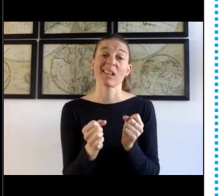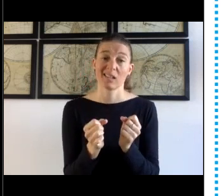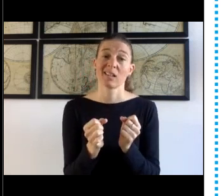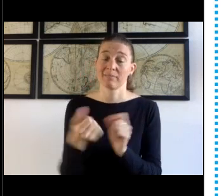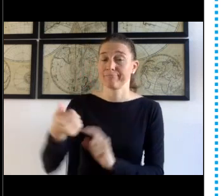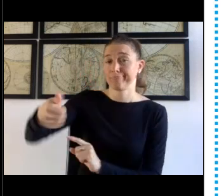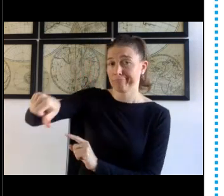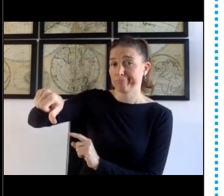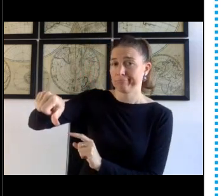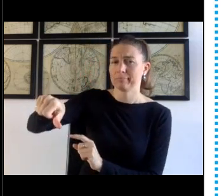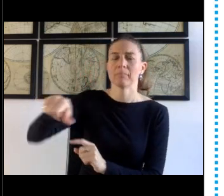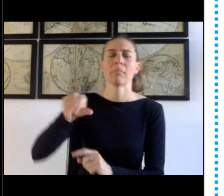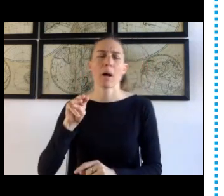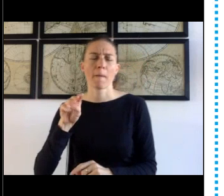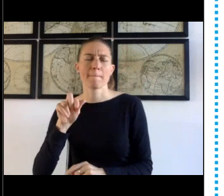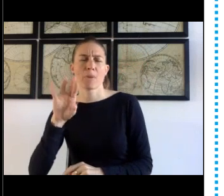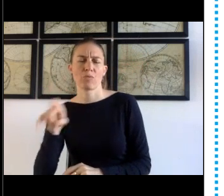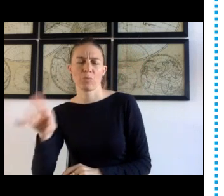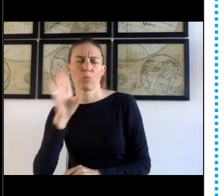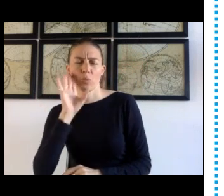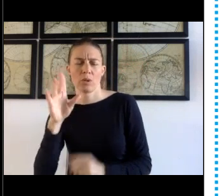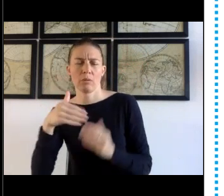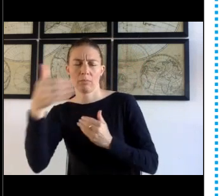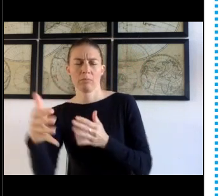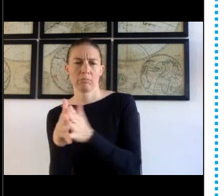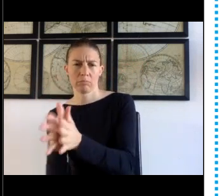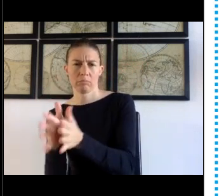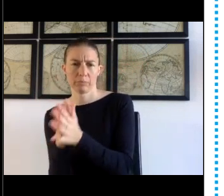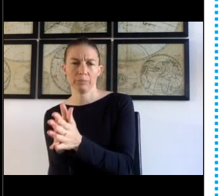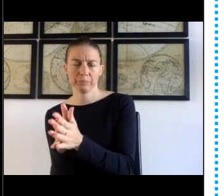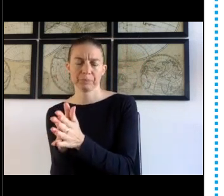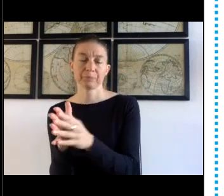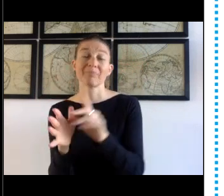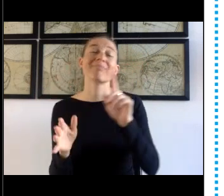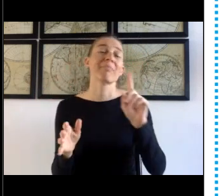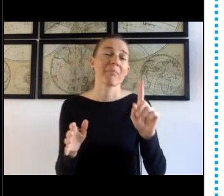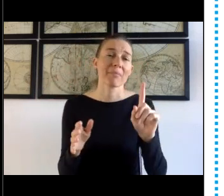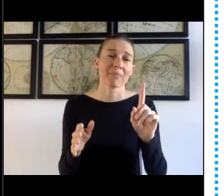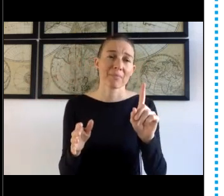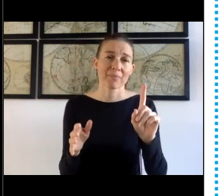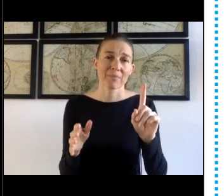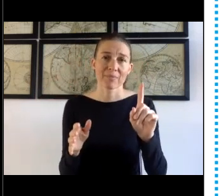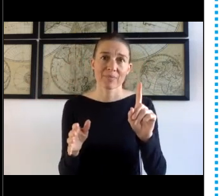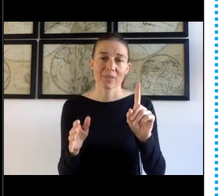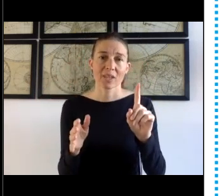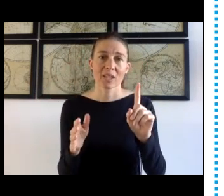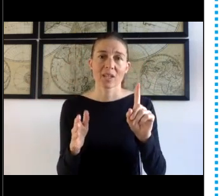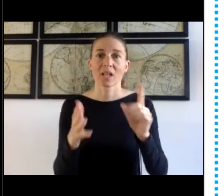Just to note it's an argument about safety requirements